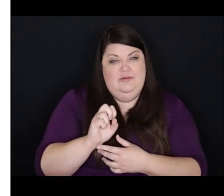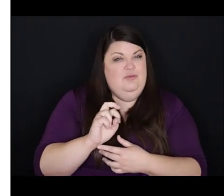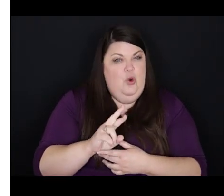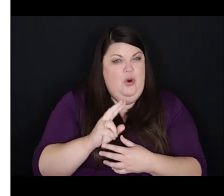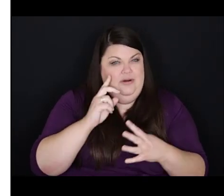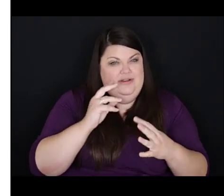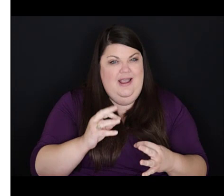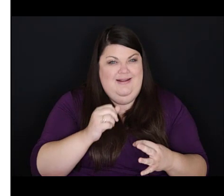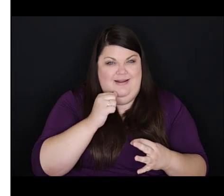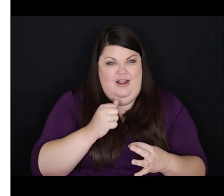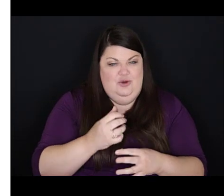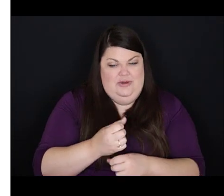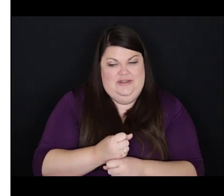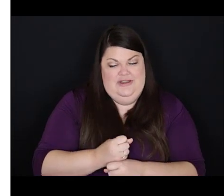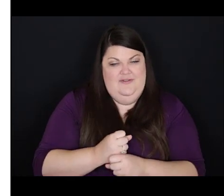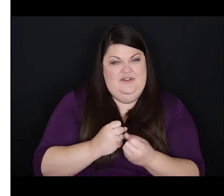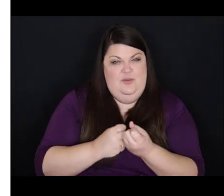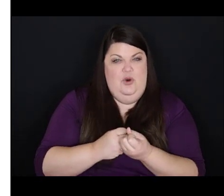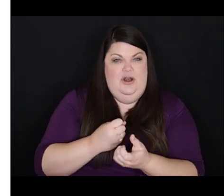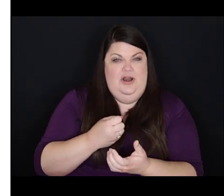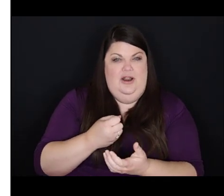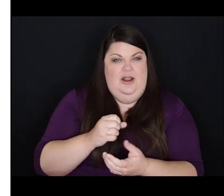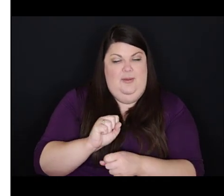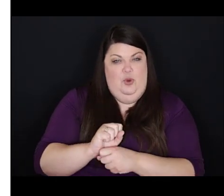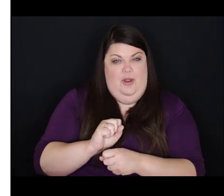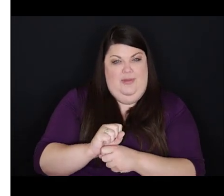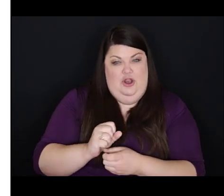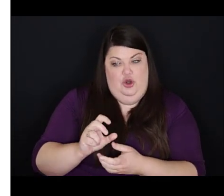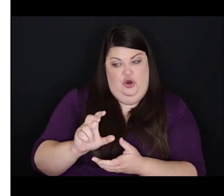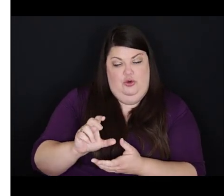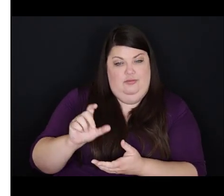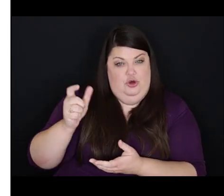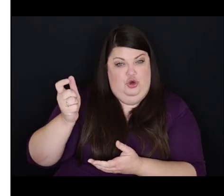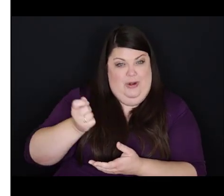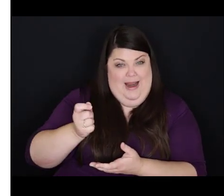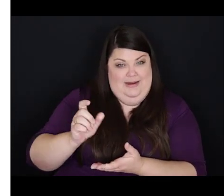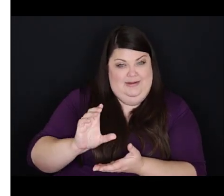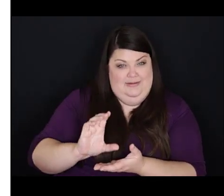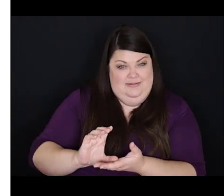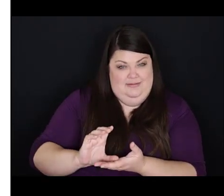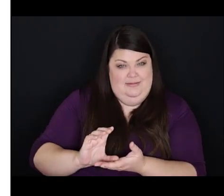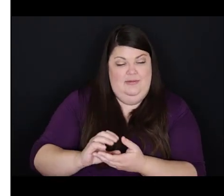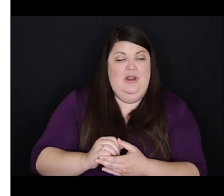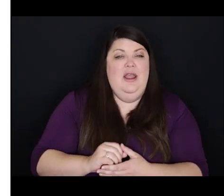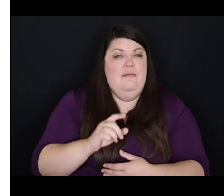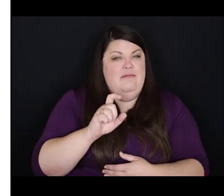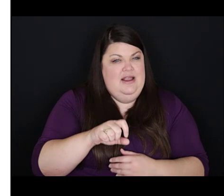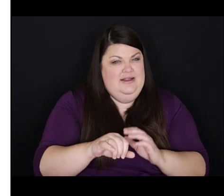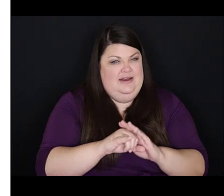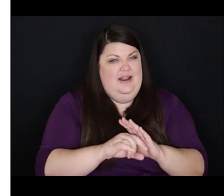its Supported Employment grants, the VR agency must identify the expected number of individuals